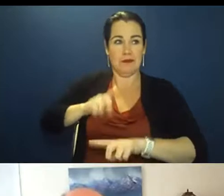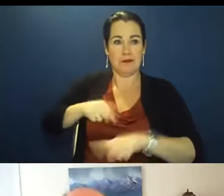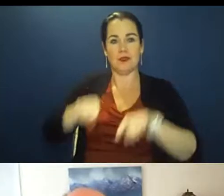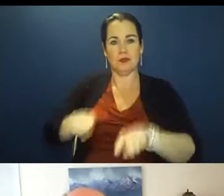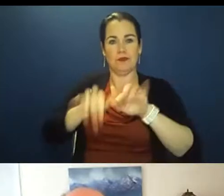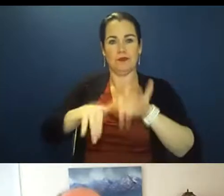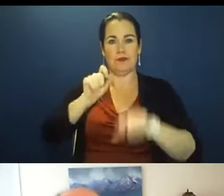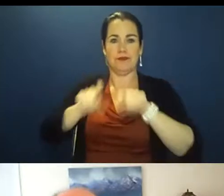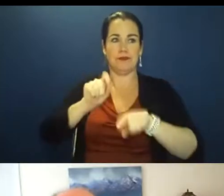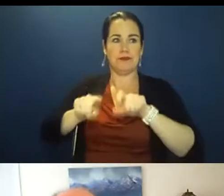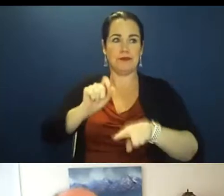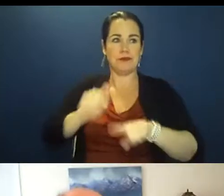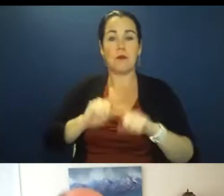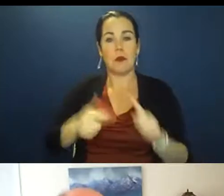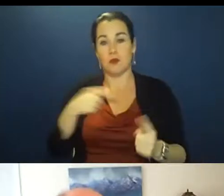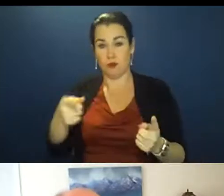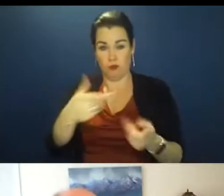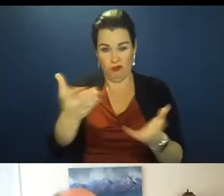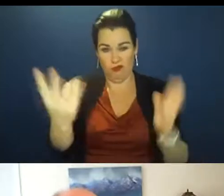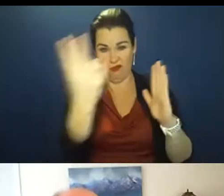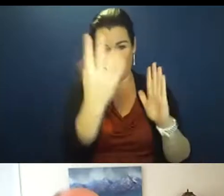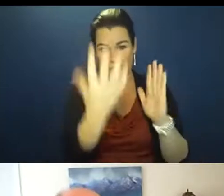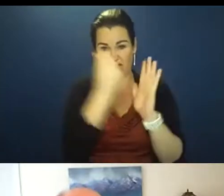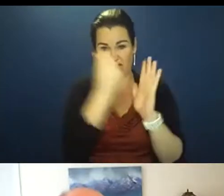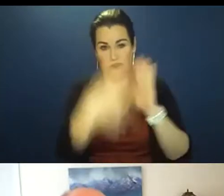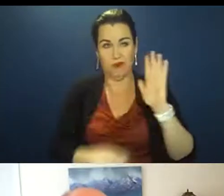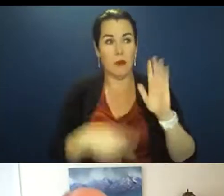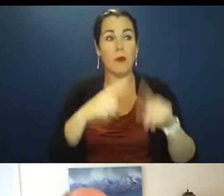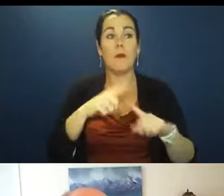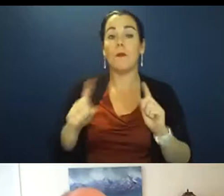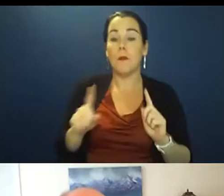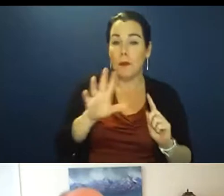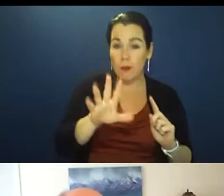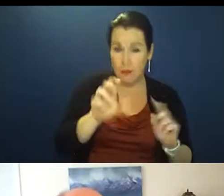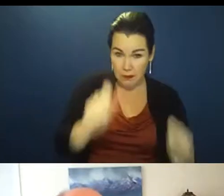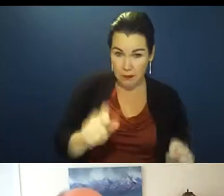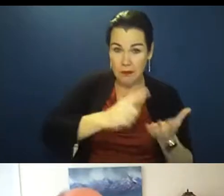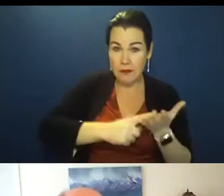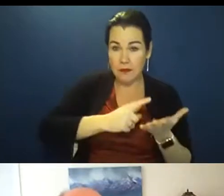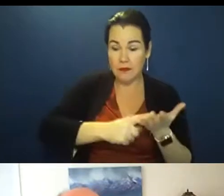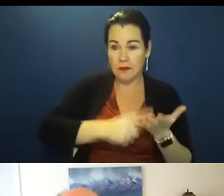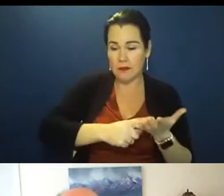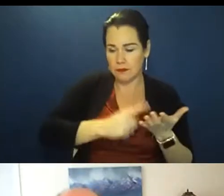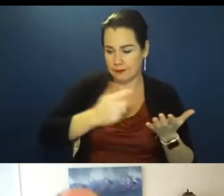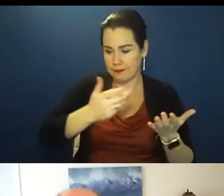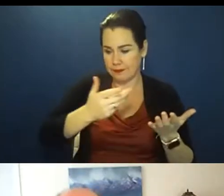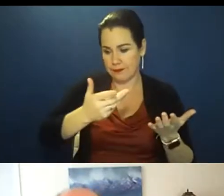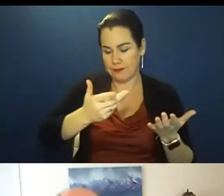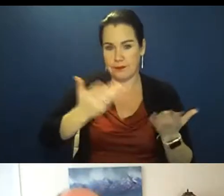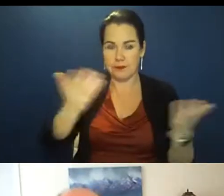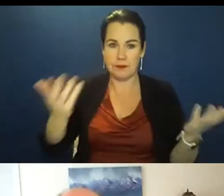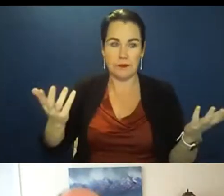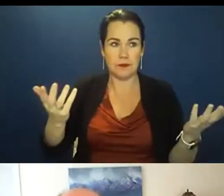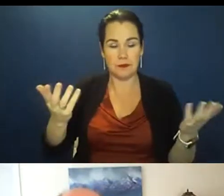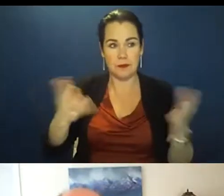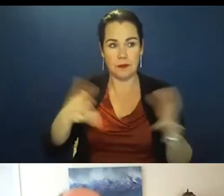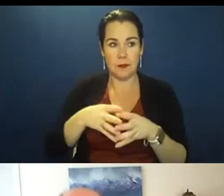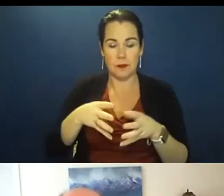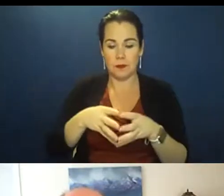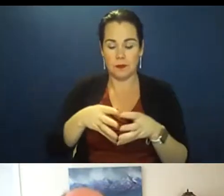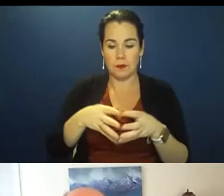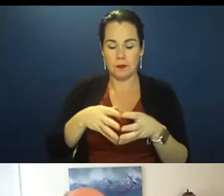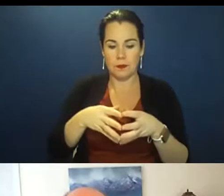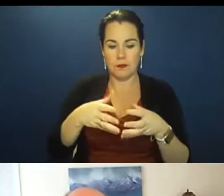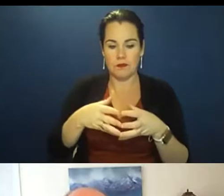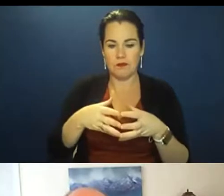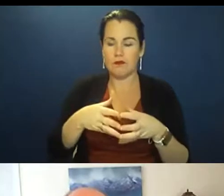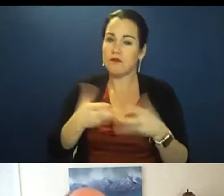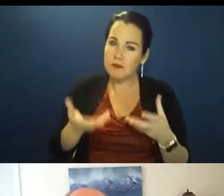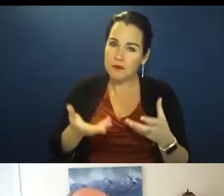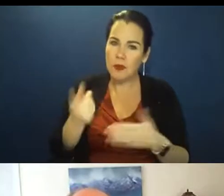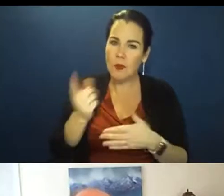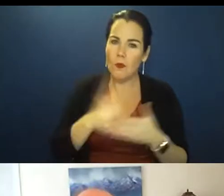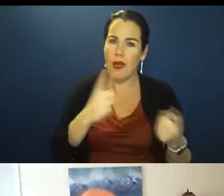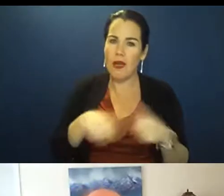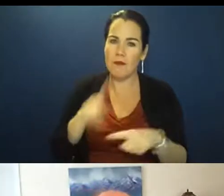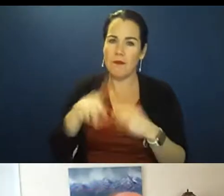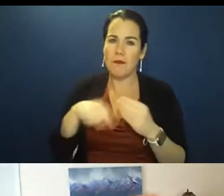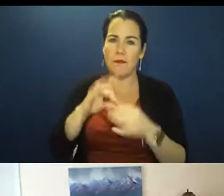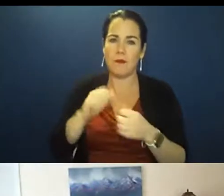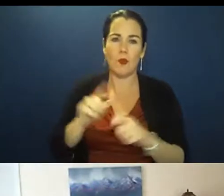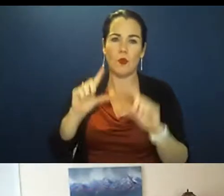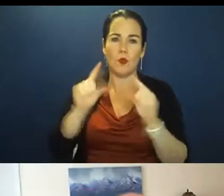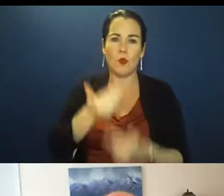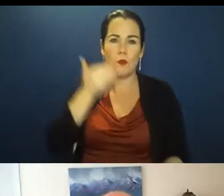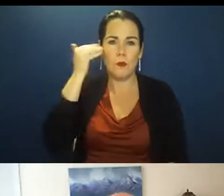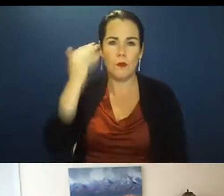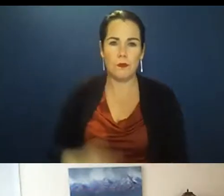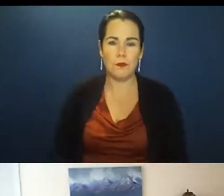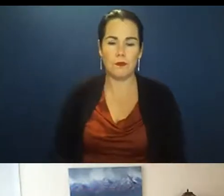Q&A. It might be worth a quick scan to see if questions are answered. But can you talk a little bit about what's being done about group quarters?